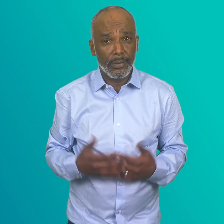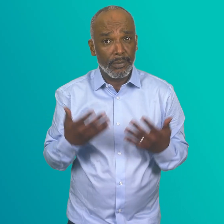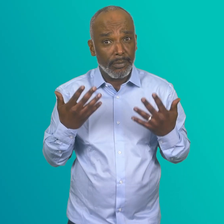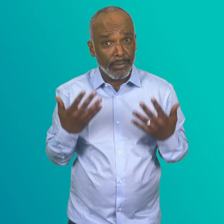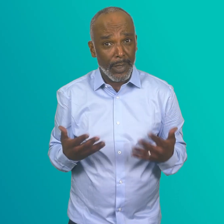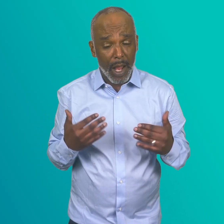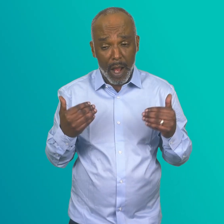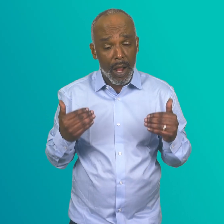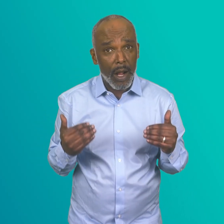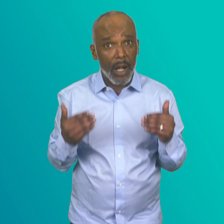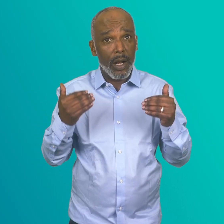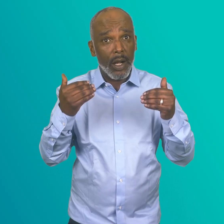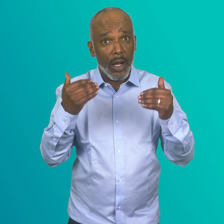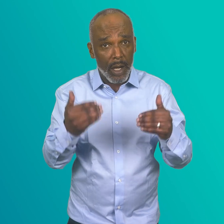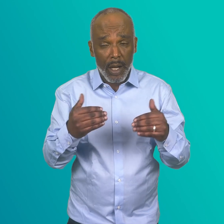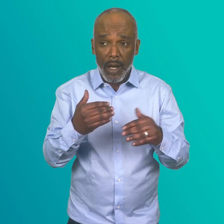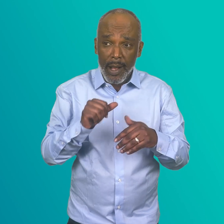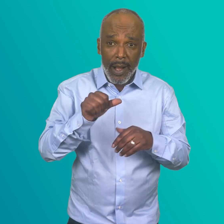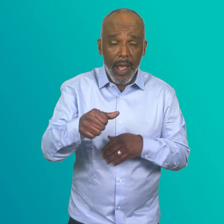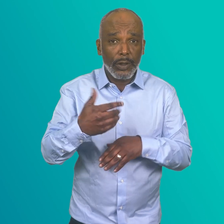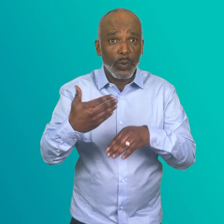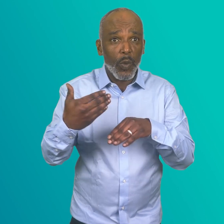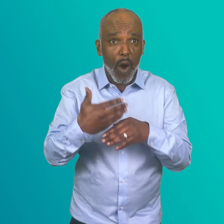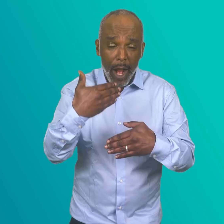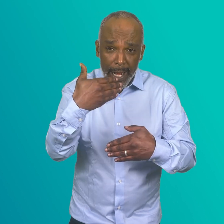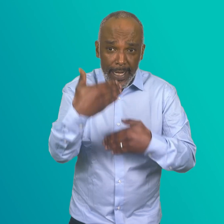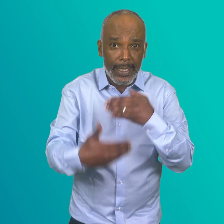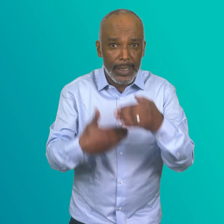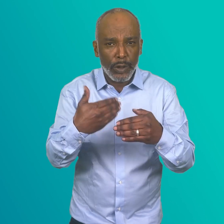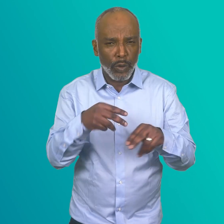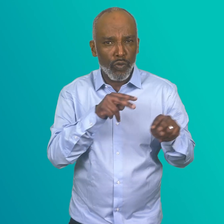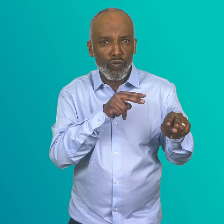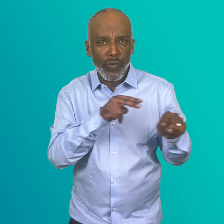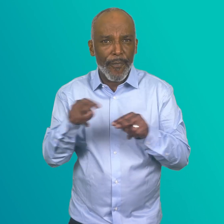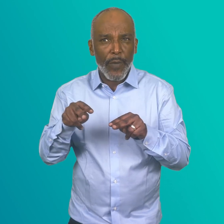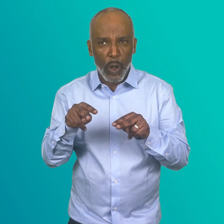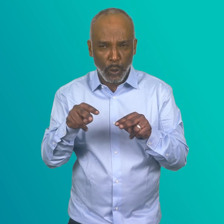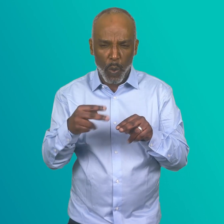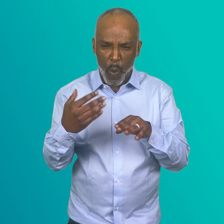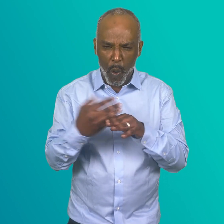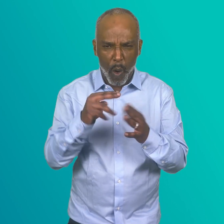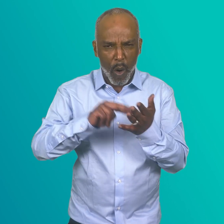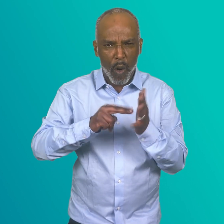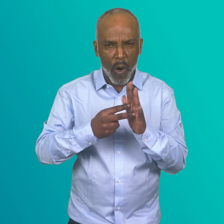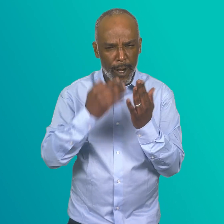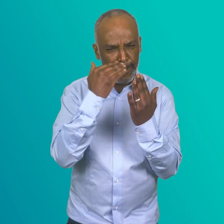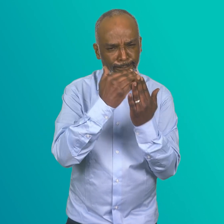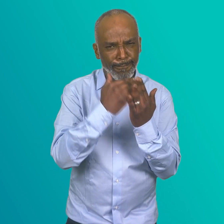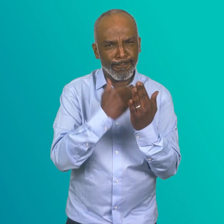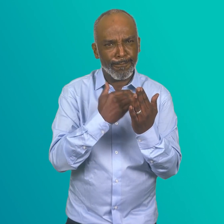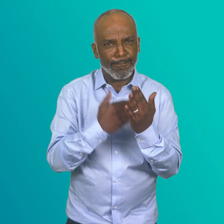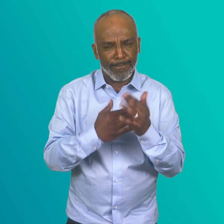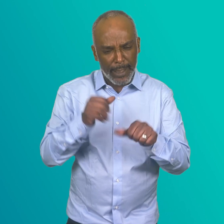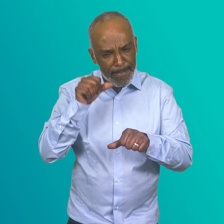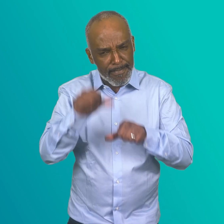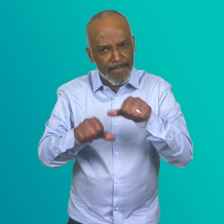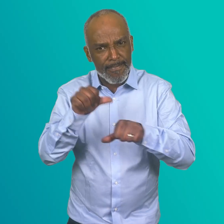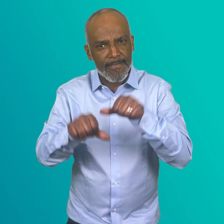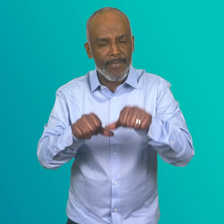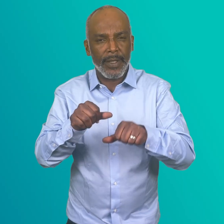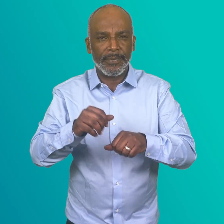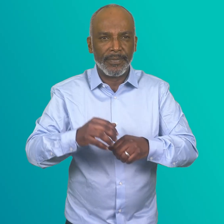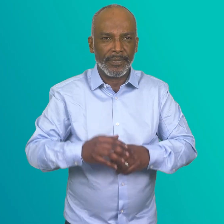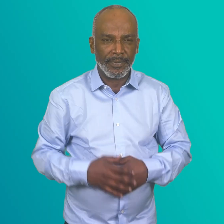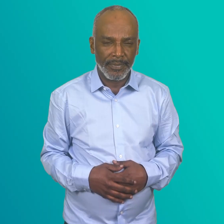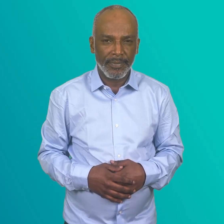We are now turning to the next phase of work and shaping the Review’s workplan.